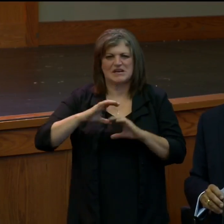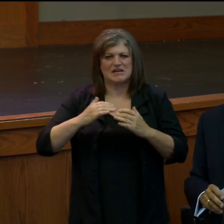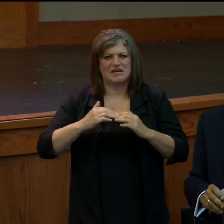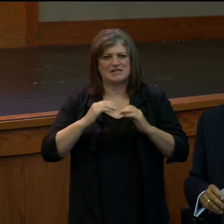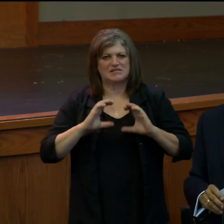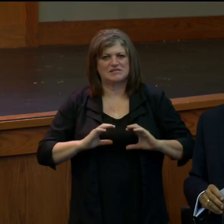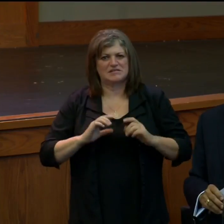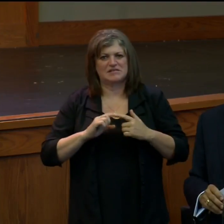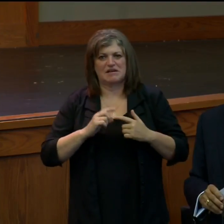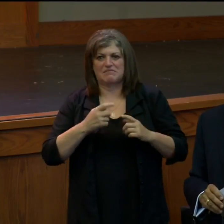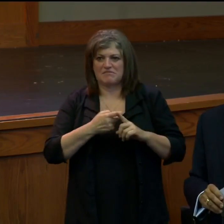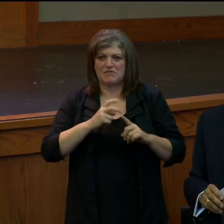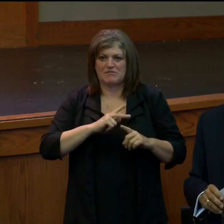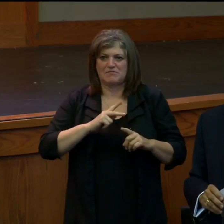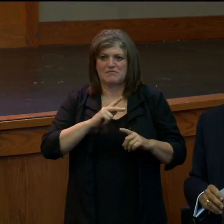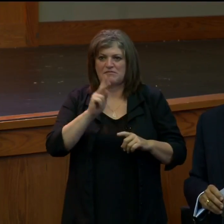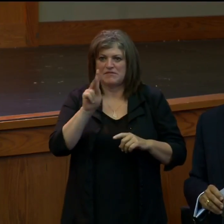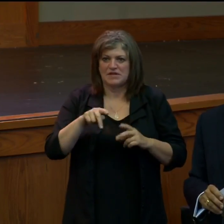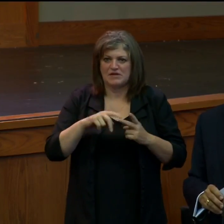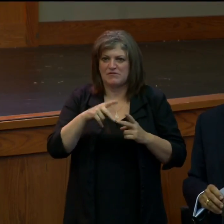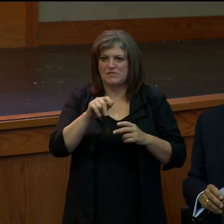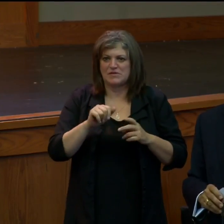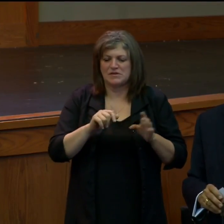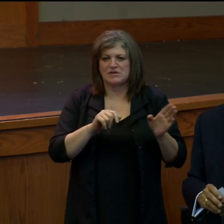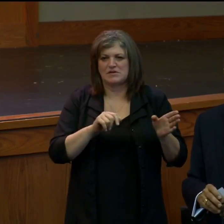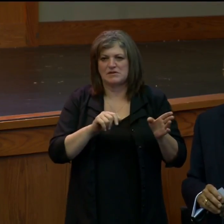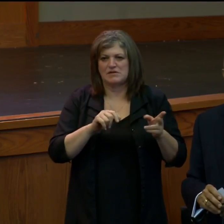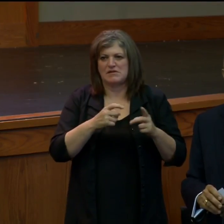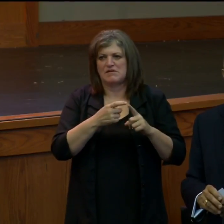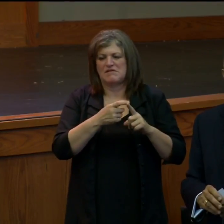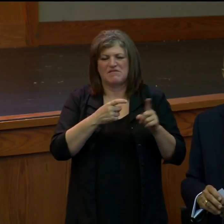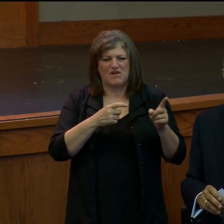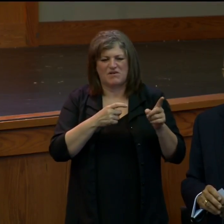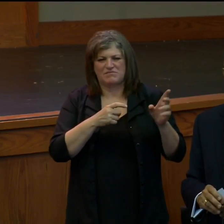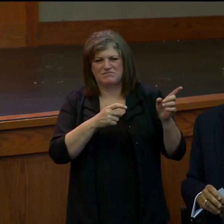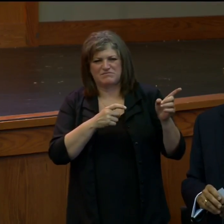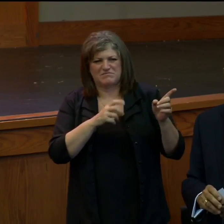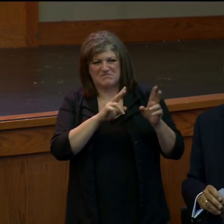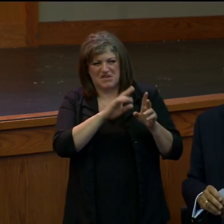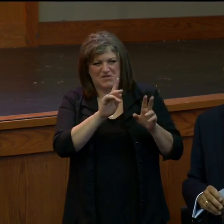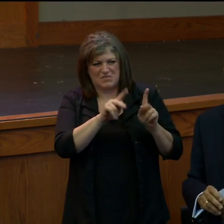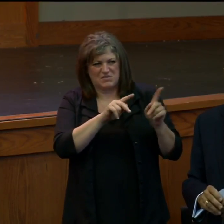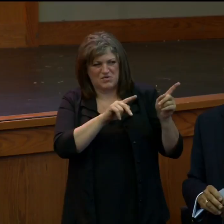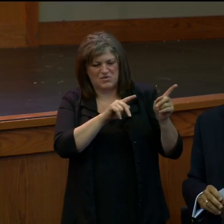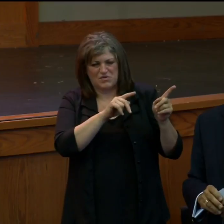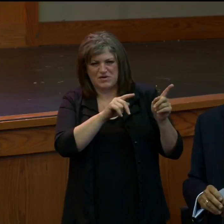A PHILADELPHIAN FROM PENNSYLVANIA, A FAMILY INVOLVED